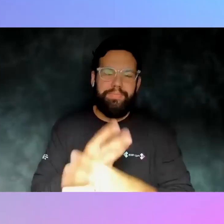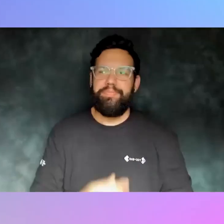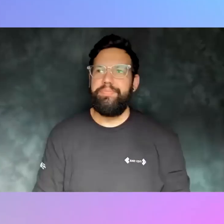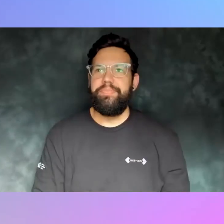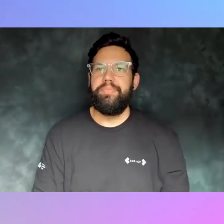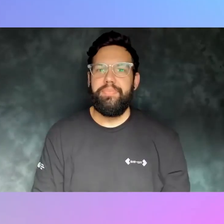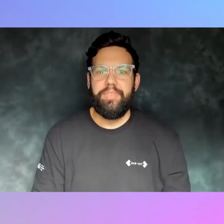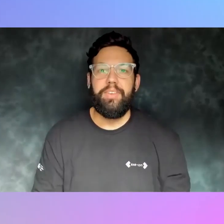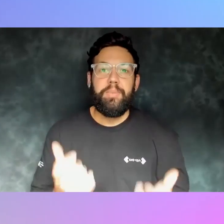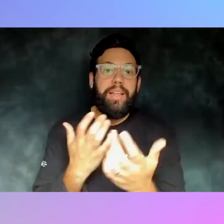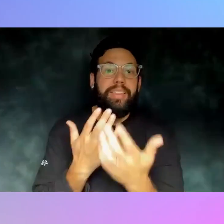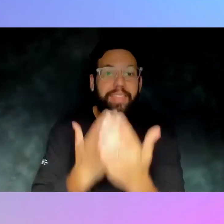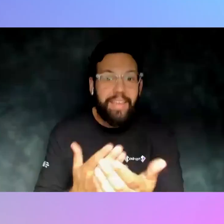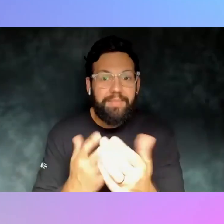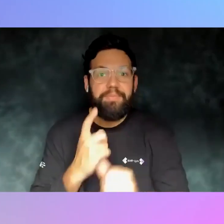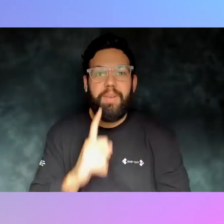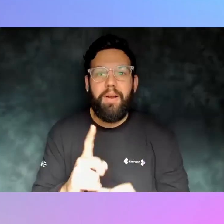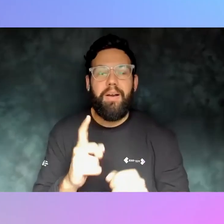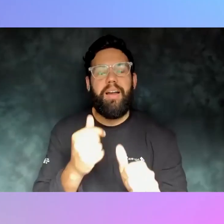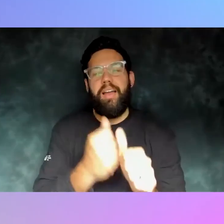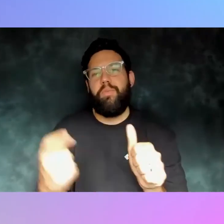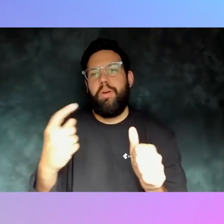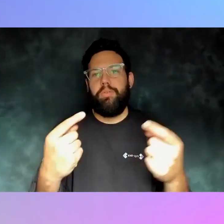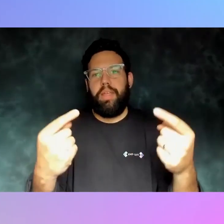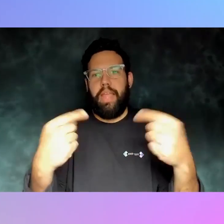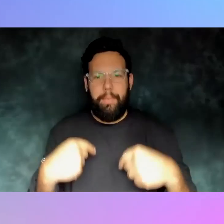particular case -- maybe attribute that you're linking to a particular subset of